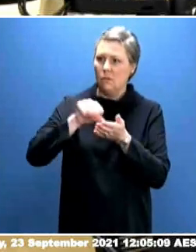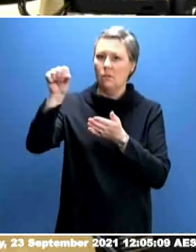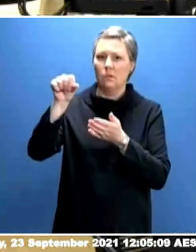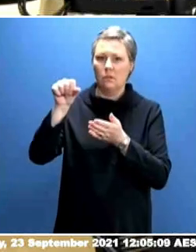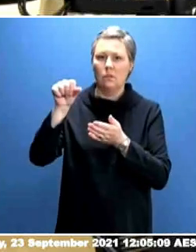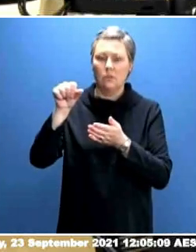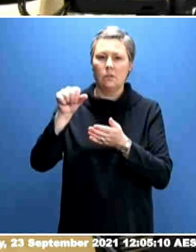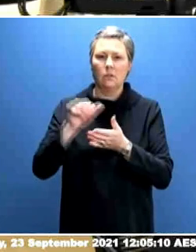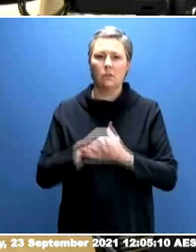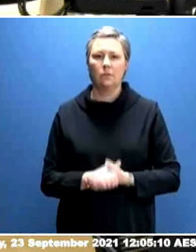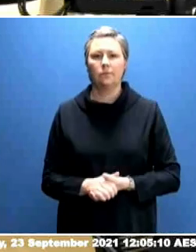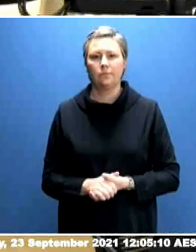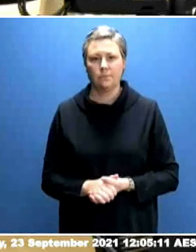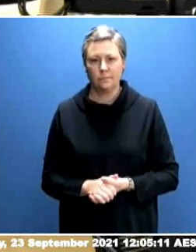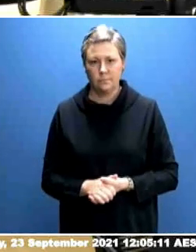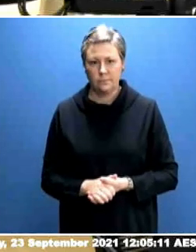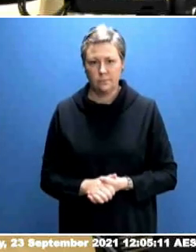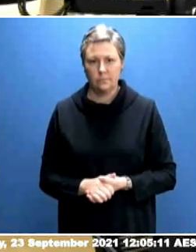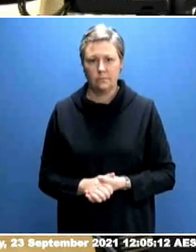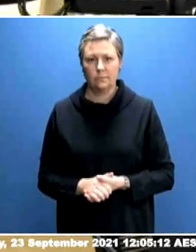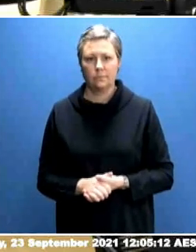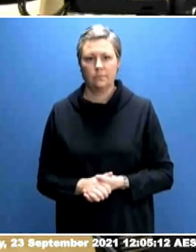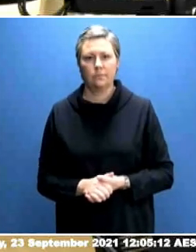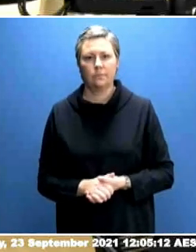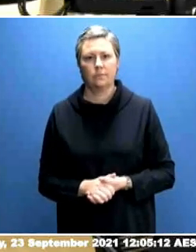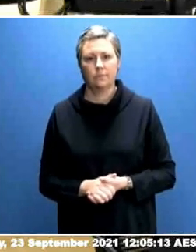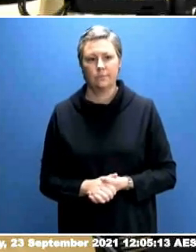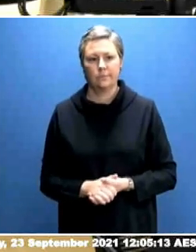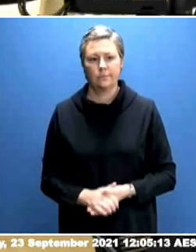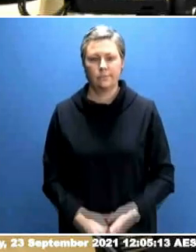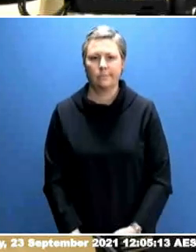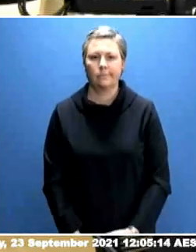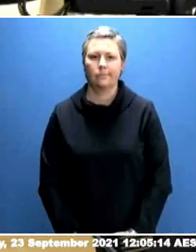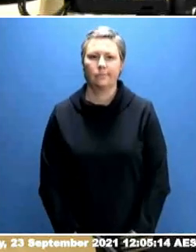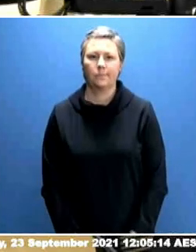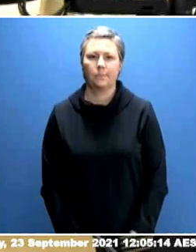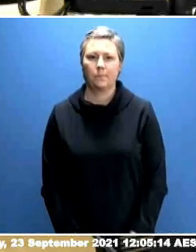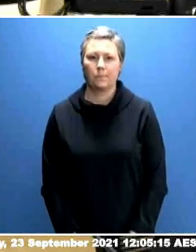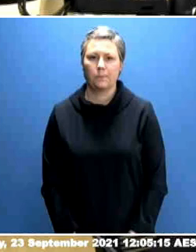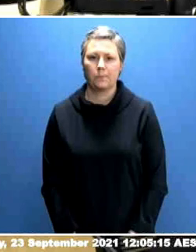and why those matters are of concern to NAAJA and your clients.